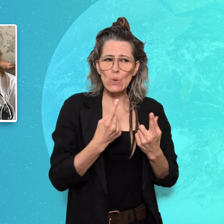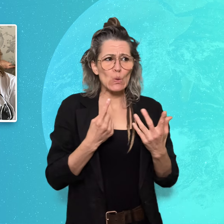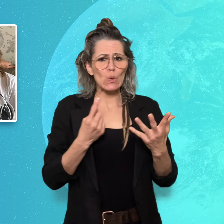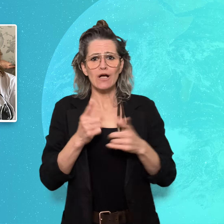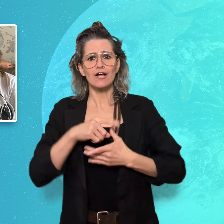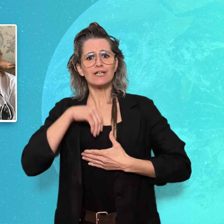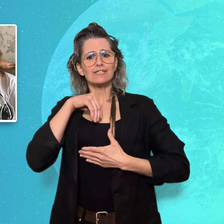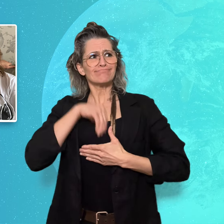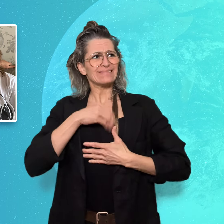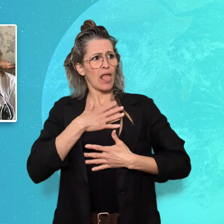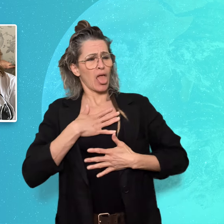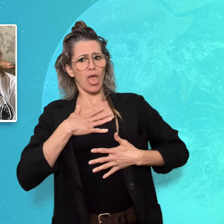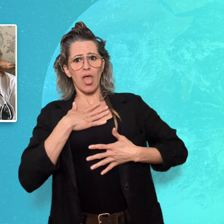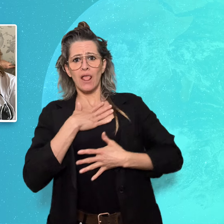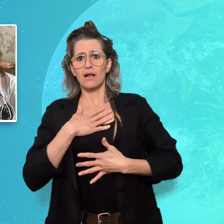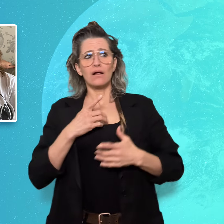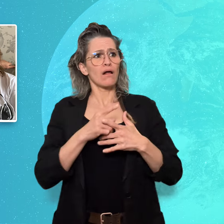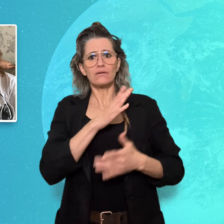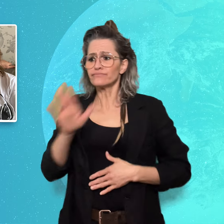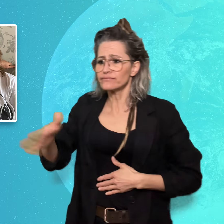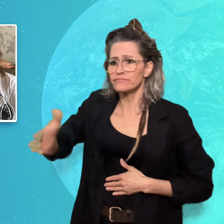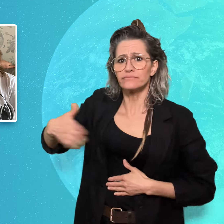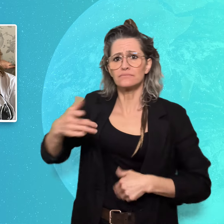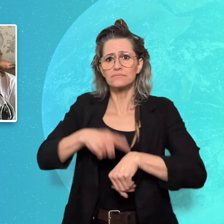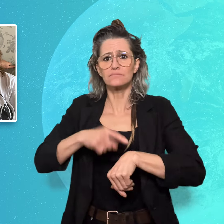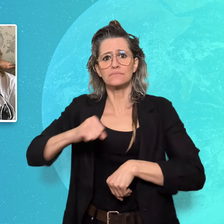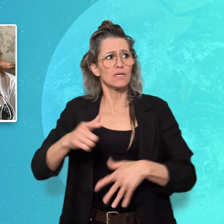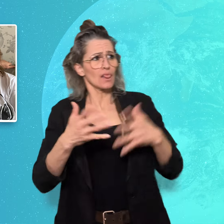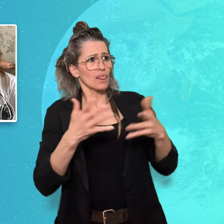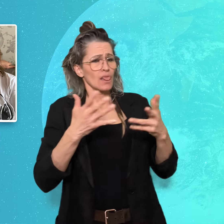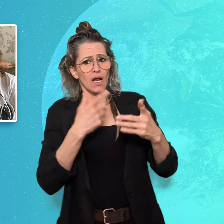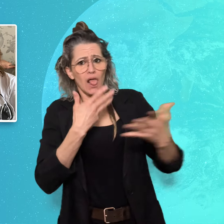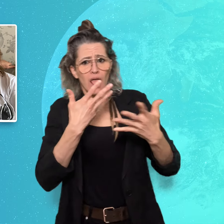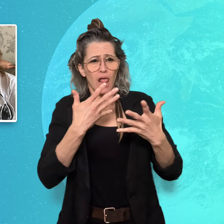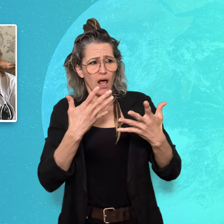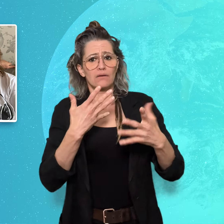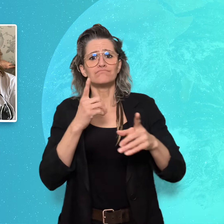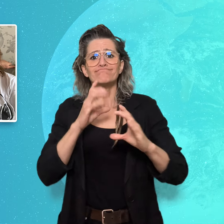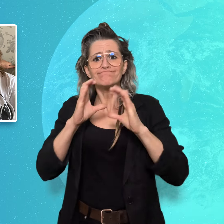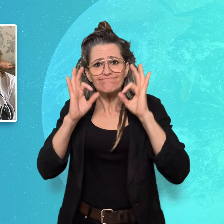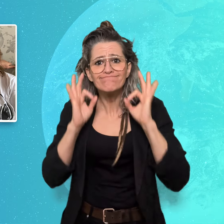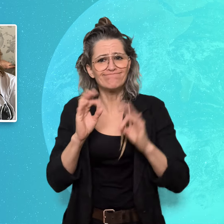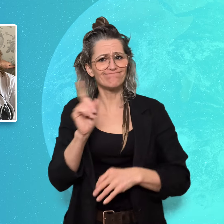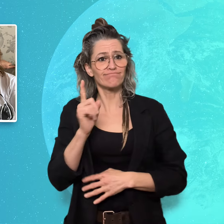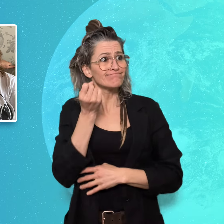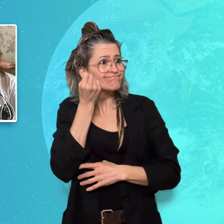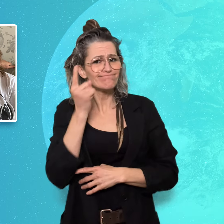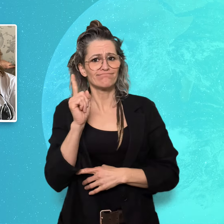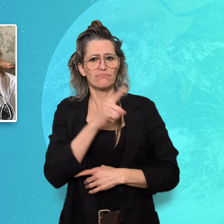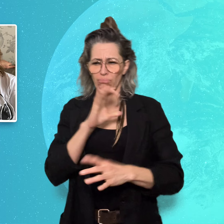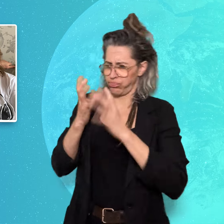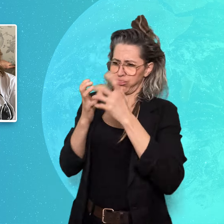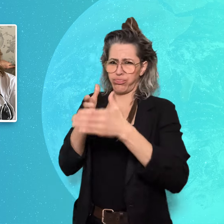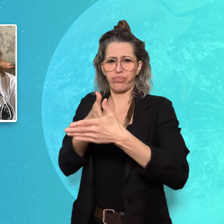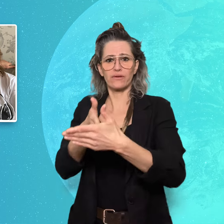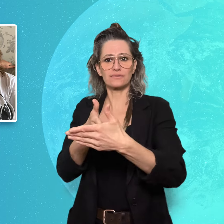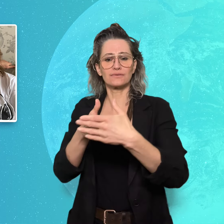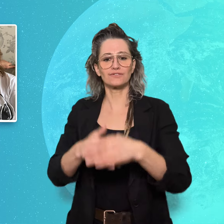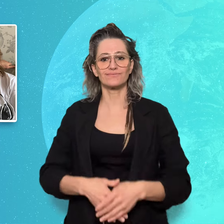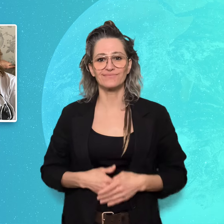was challenging and left him feeling rushed and misunderstood.